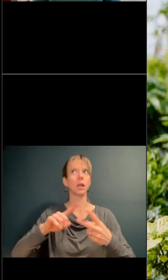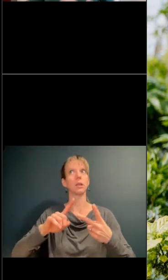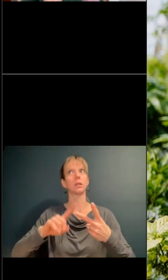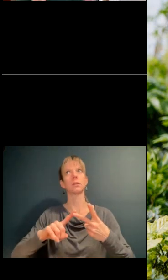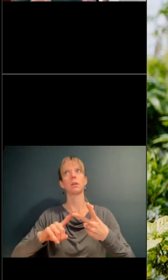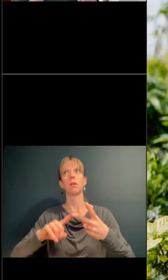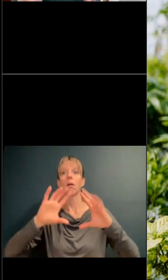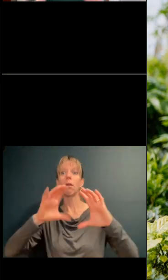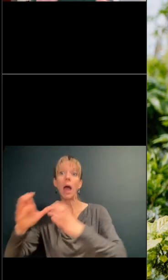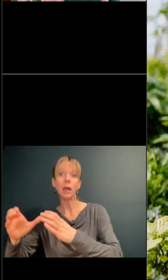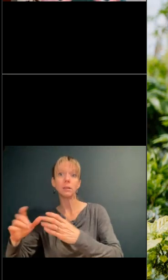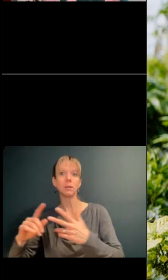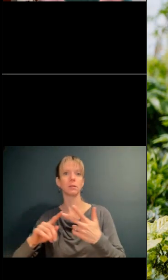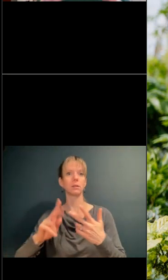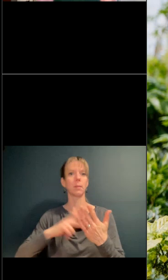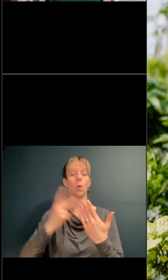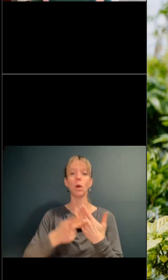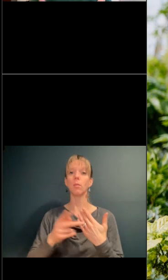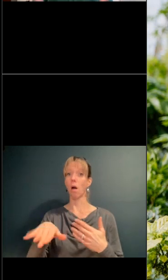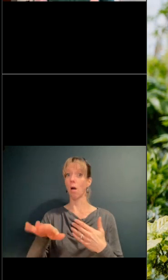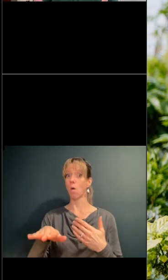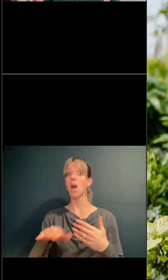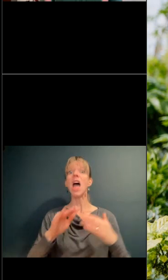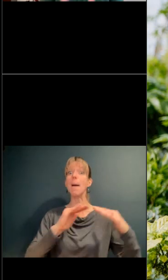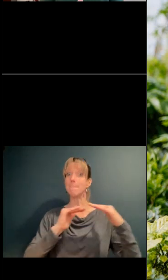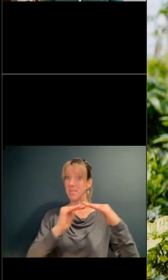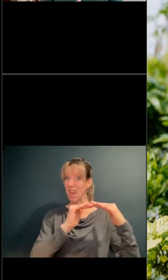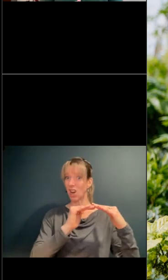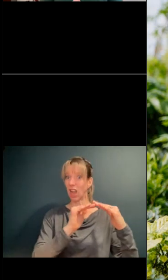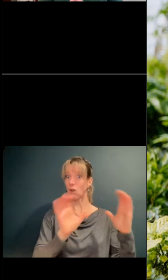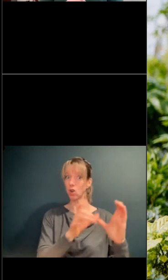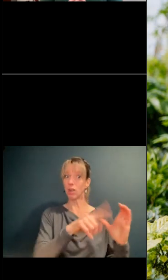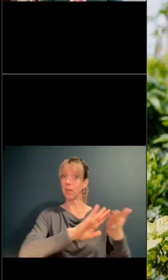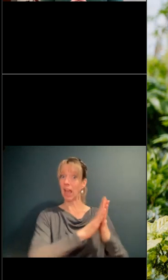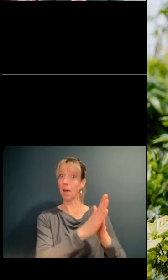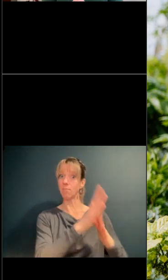Are we encouraging peers to be natural supports to classmates and coworkers who